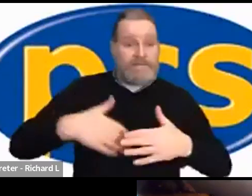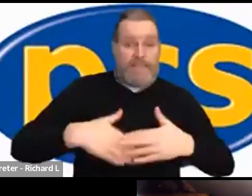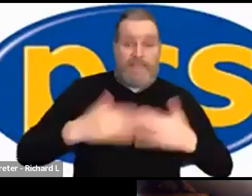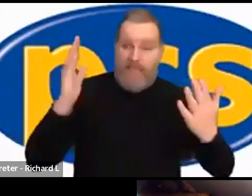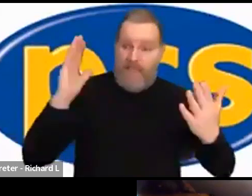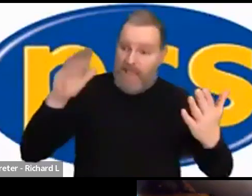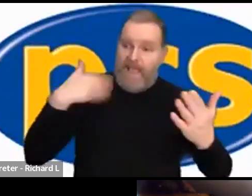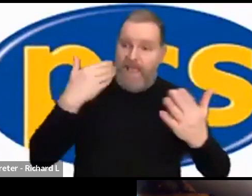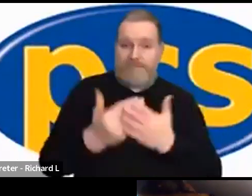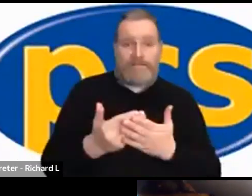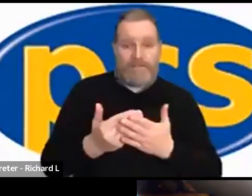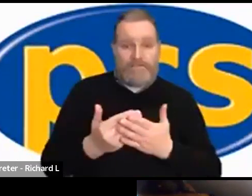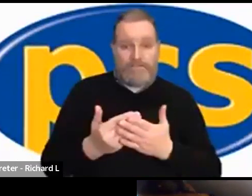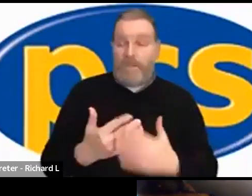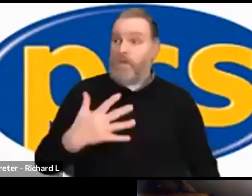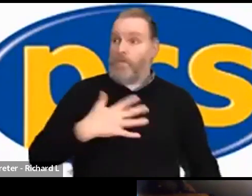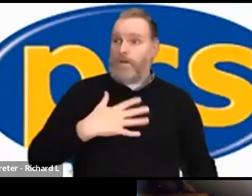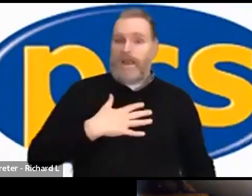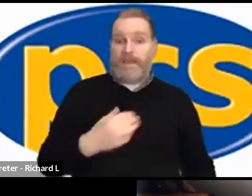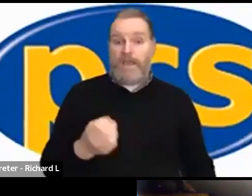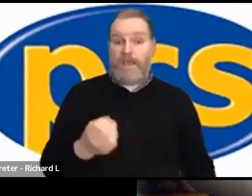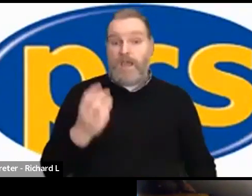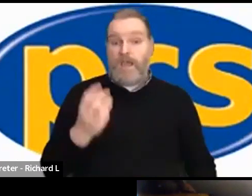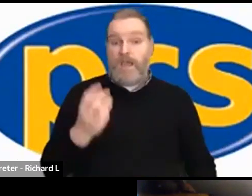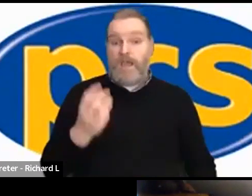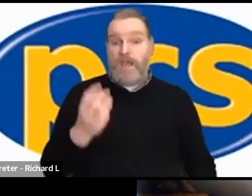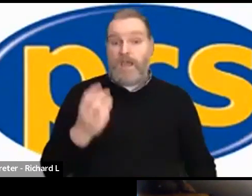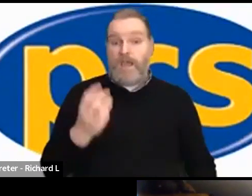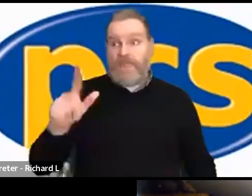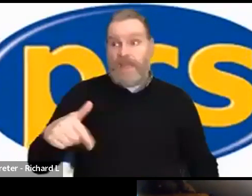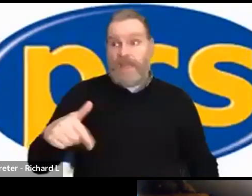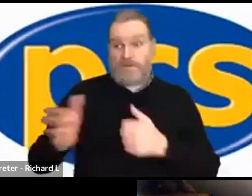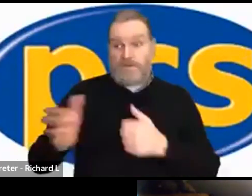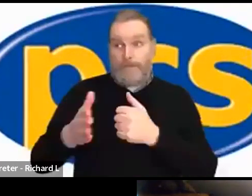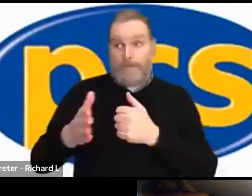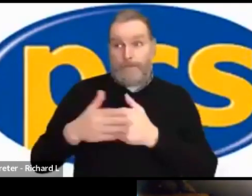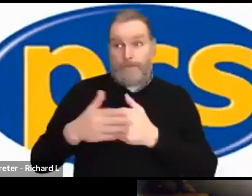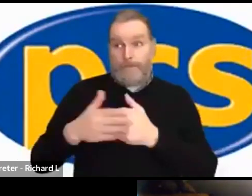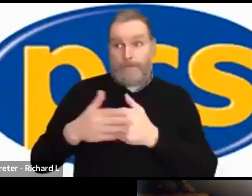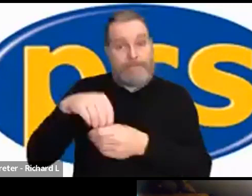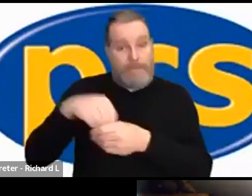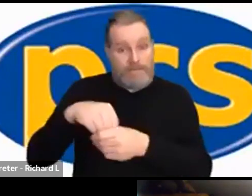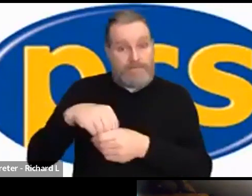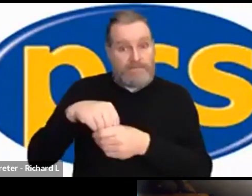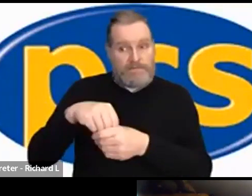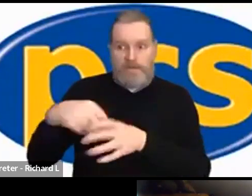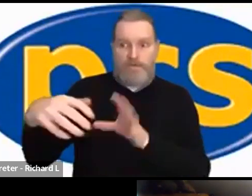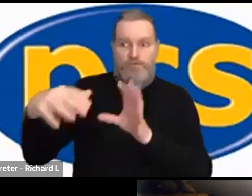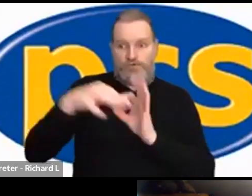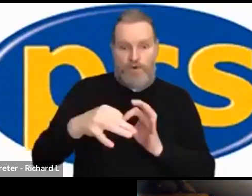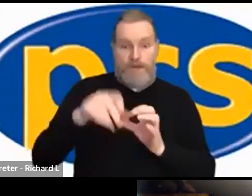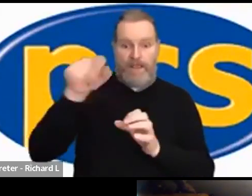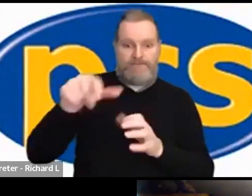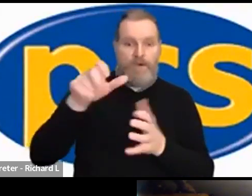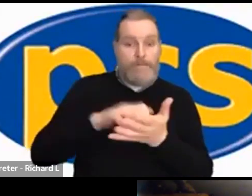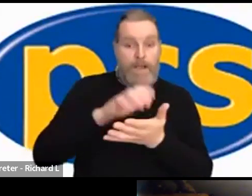we've ever had. Let's look forward to 30 d to 35,000 d to 35,000 more members joining us with the people who are currently rebaloting . And let's make